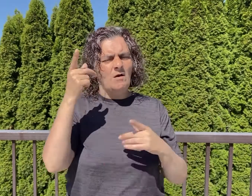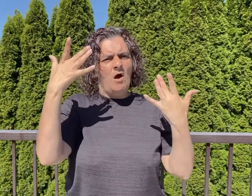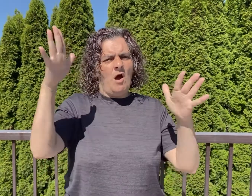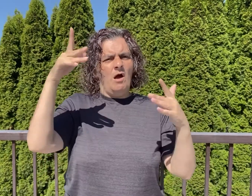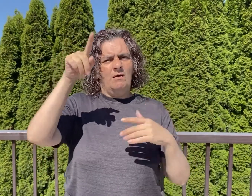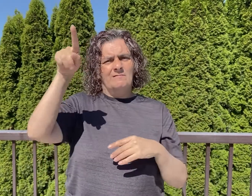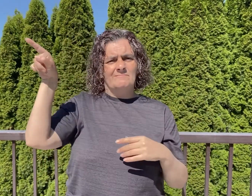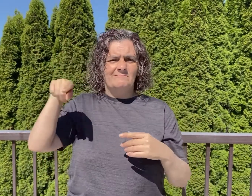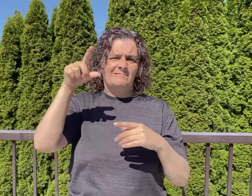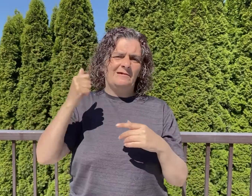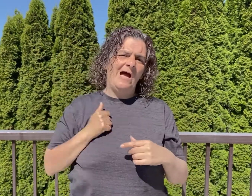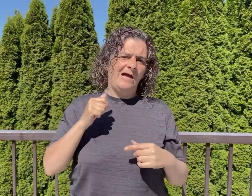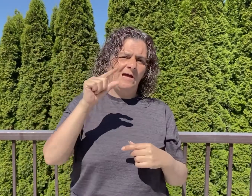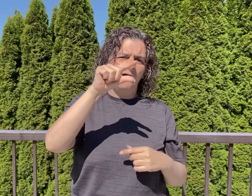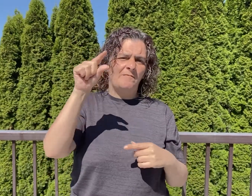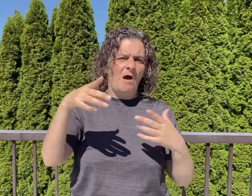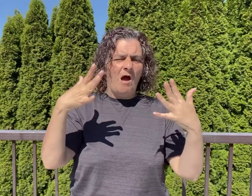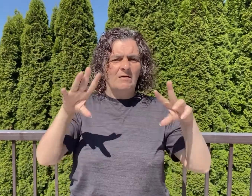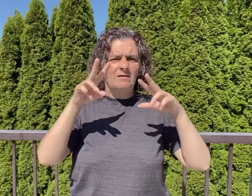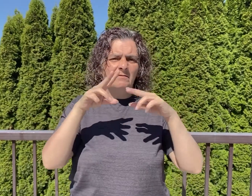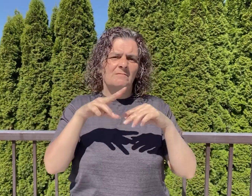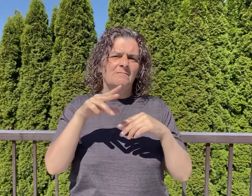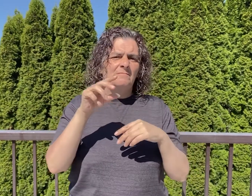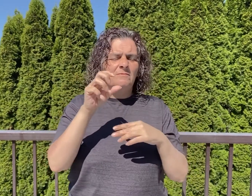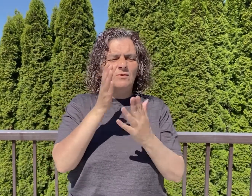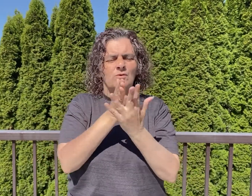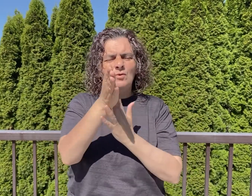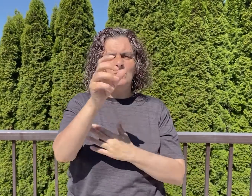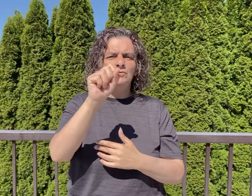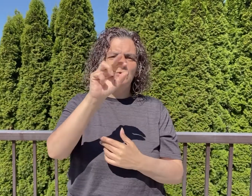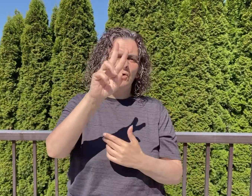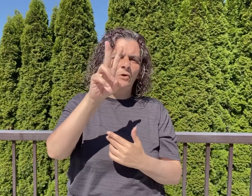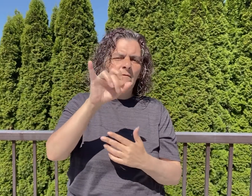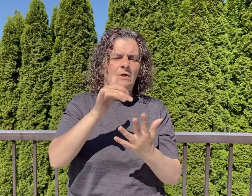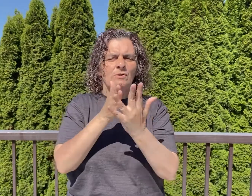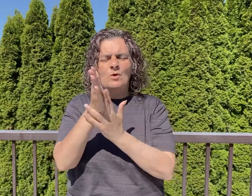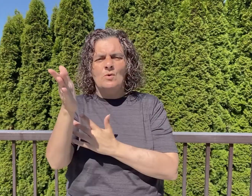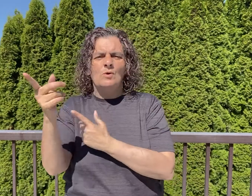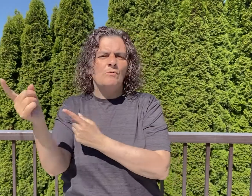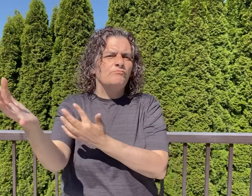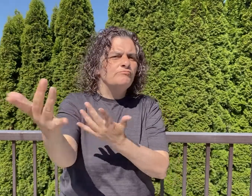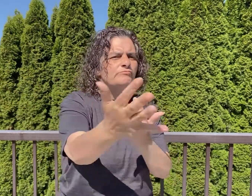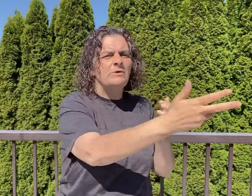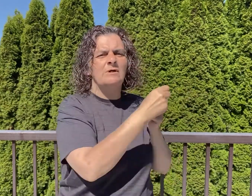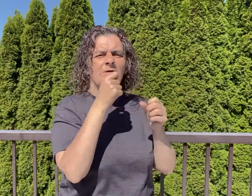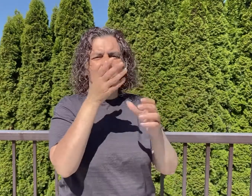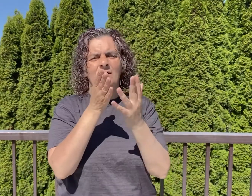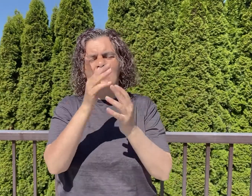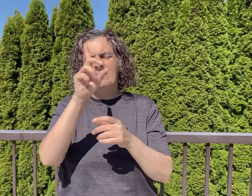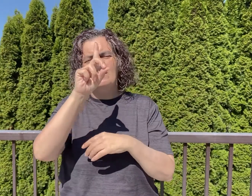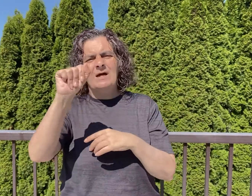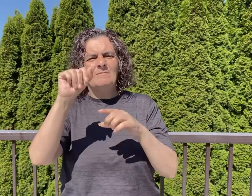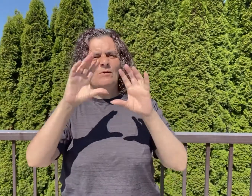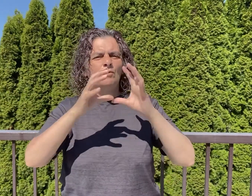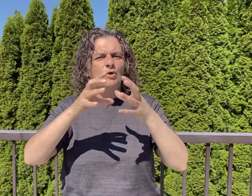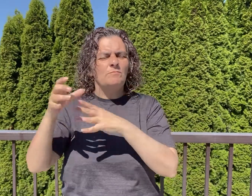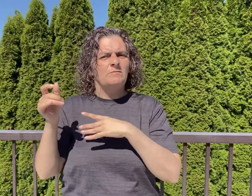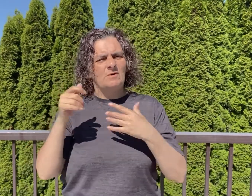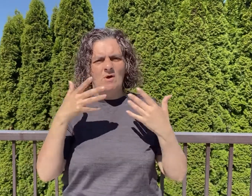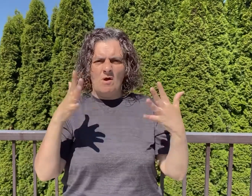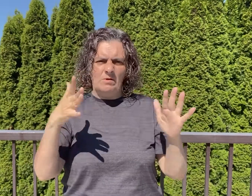The Canadian Government surveyed the disability groups